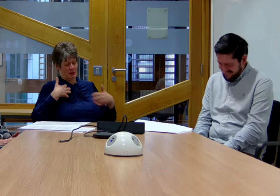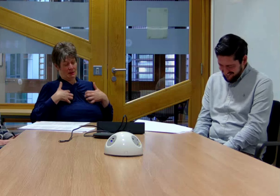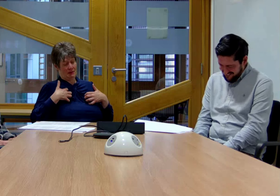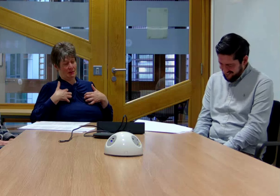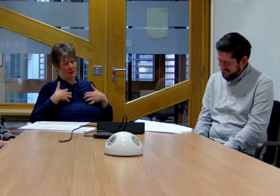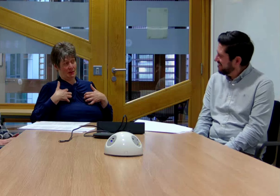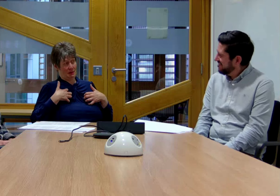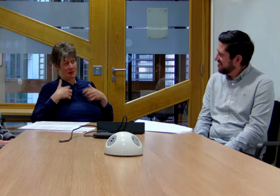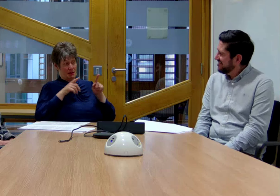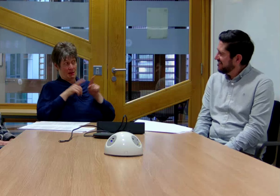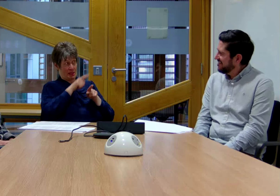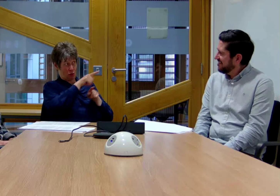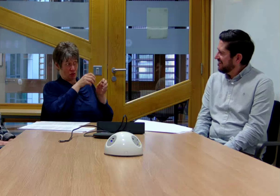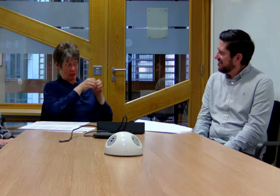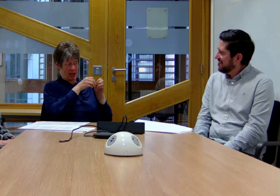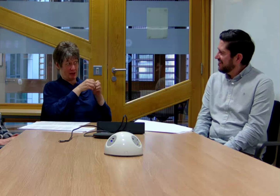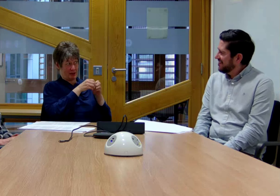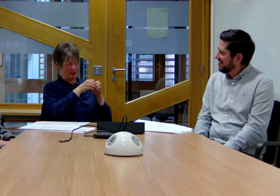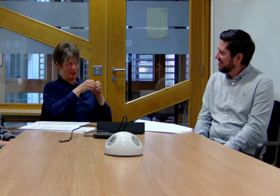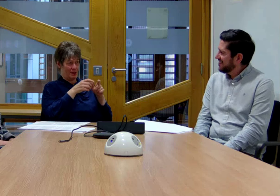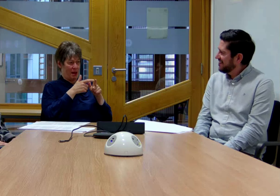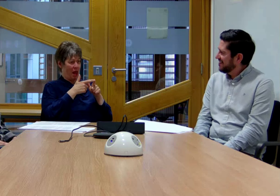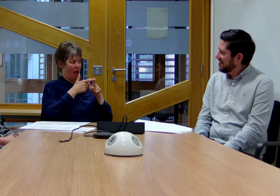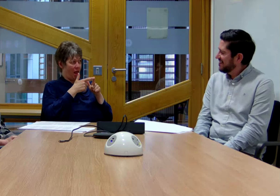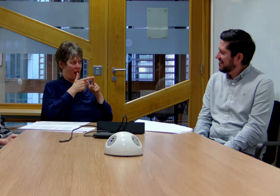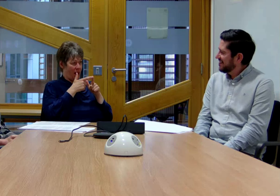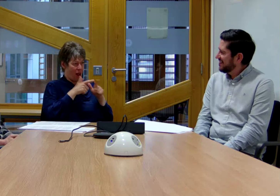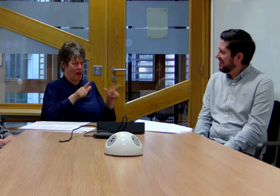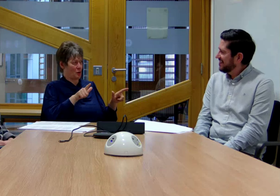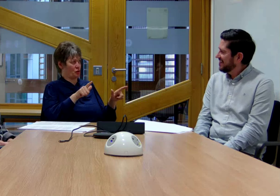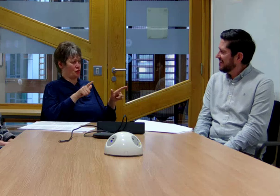Alasdair: Well, it's interesting too. And like you say, it's absolutely true that languages